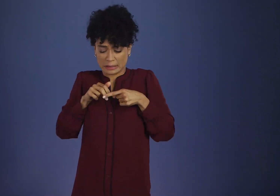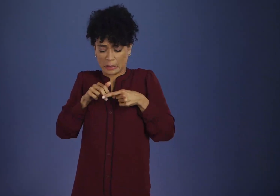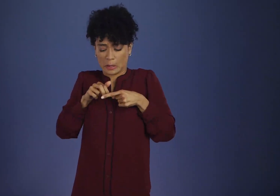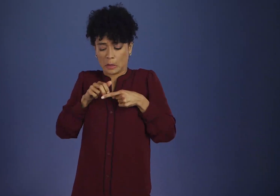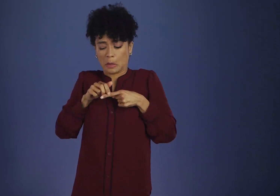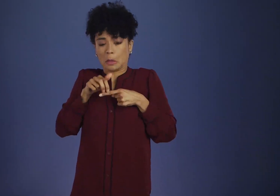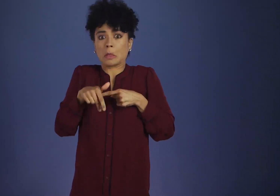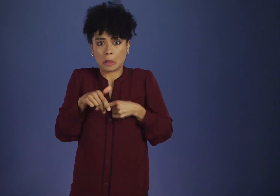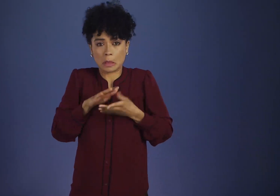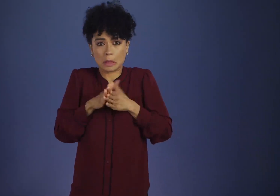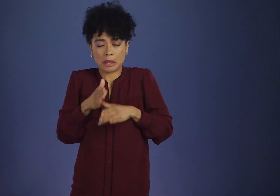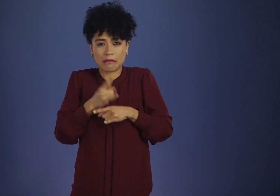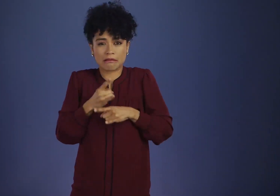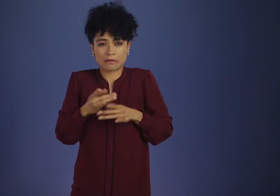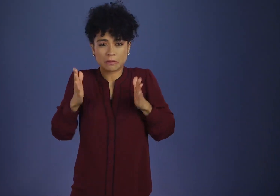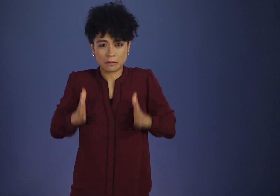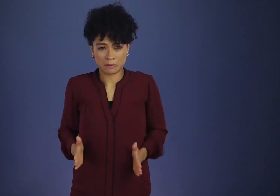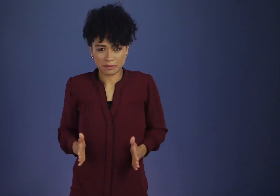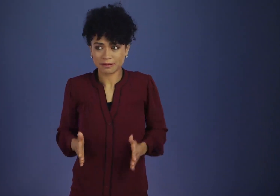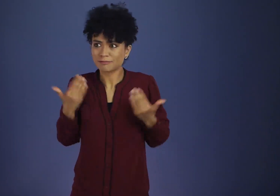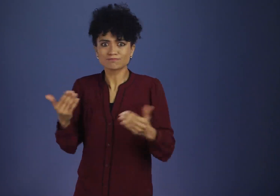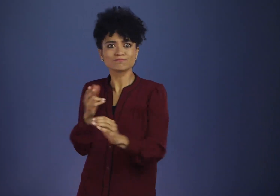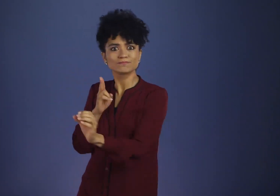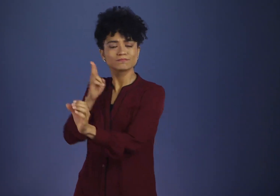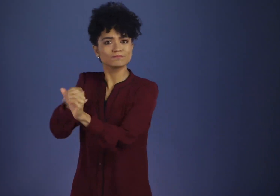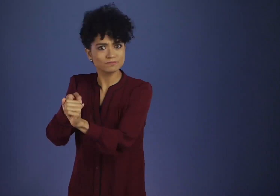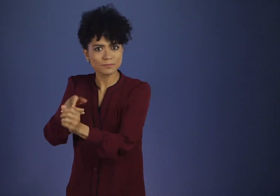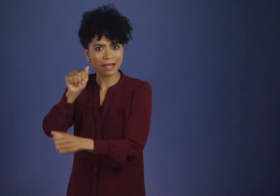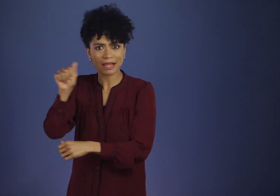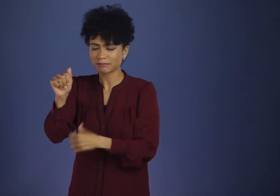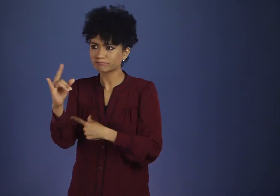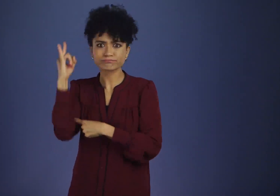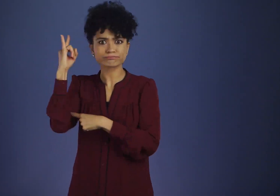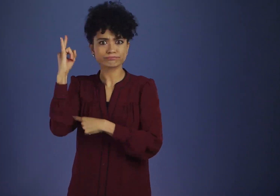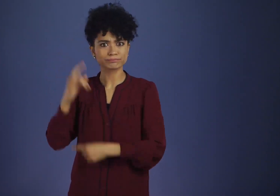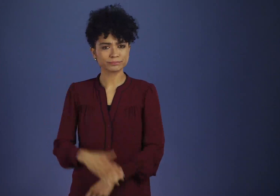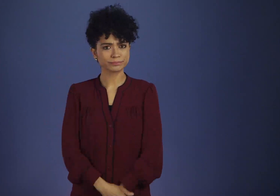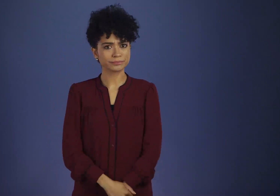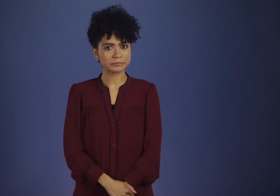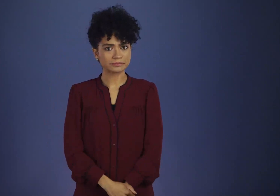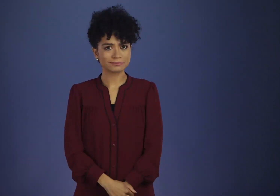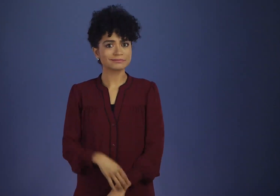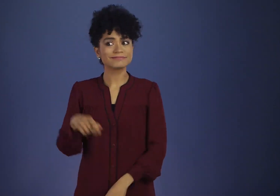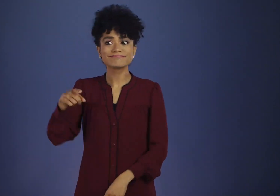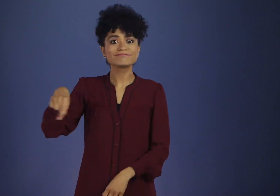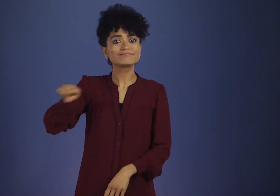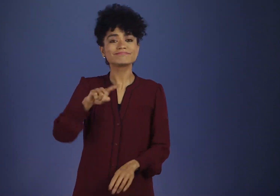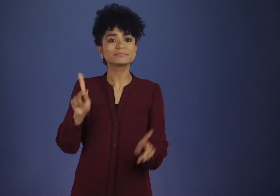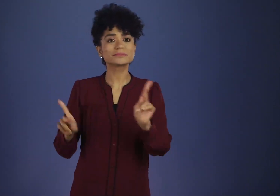As this trend grew, they were joined by young people who were scarcely more than potential alcoholics.